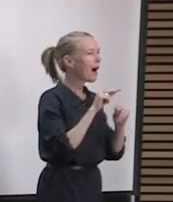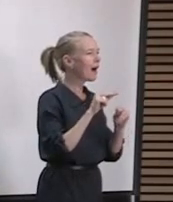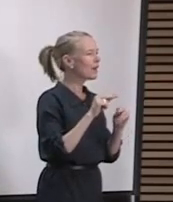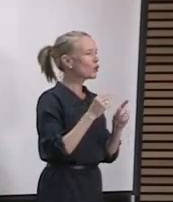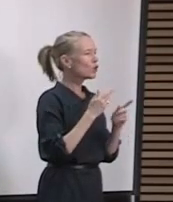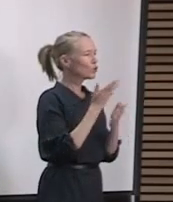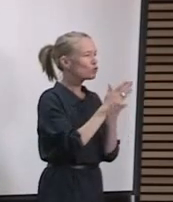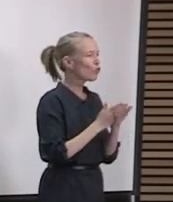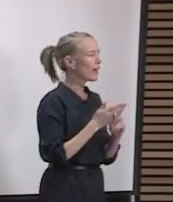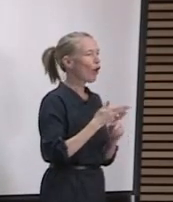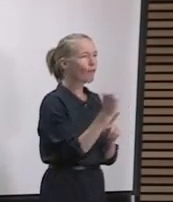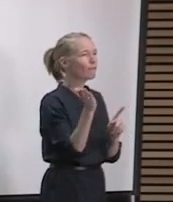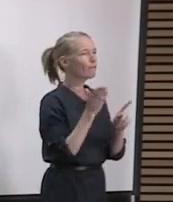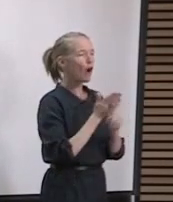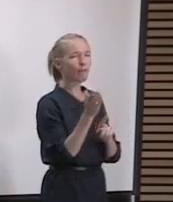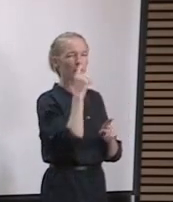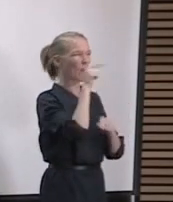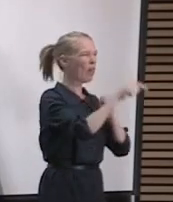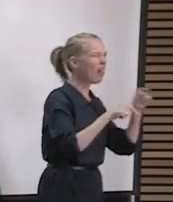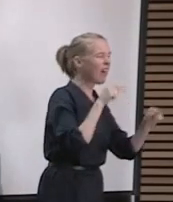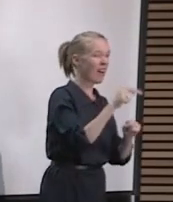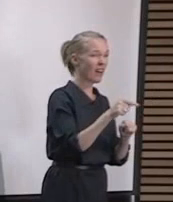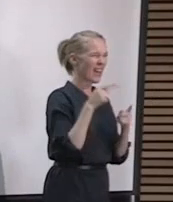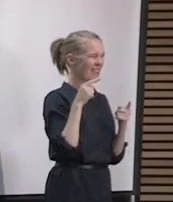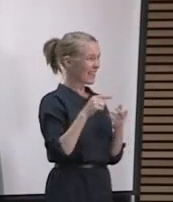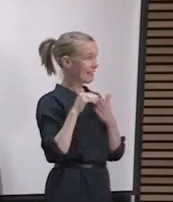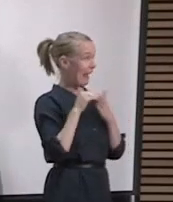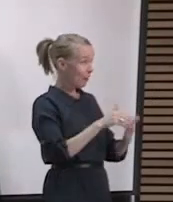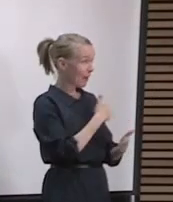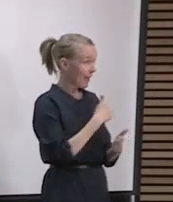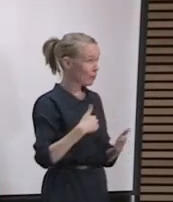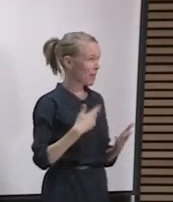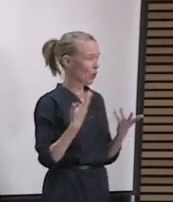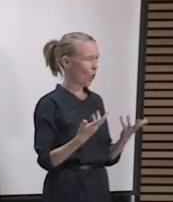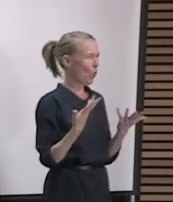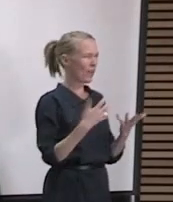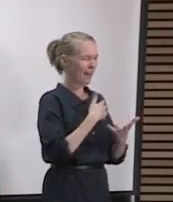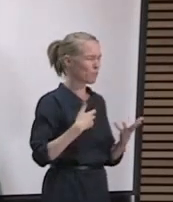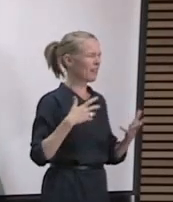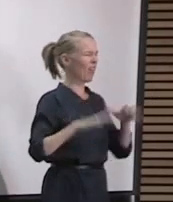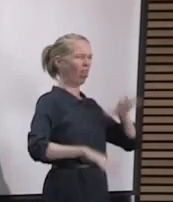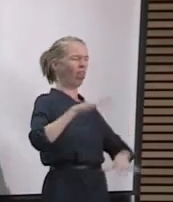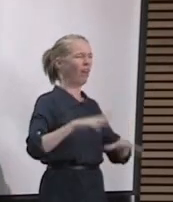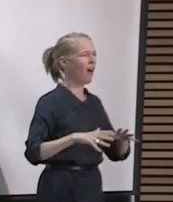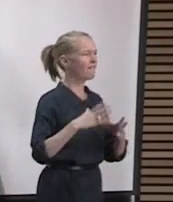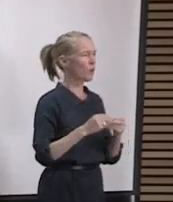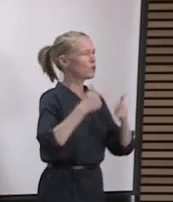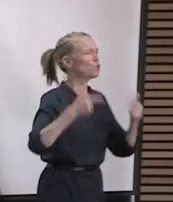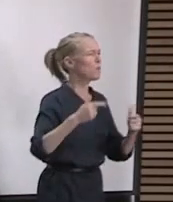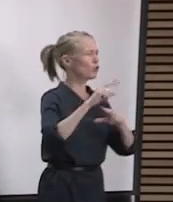misinformation, people are calling an info-demic. Are you concerneded that it is eroding the Government's